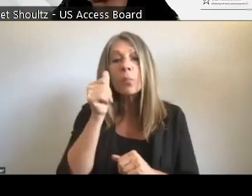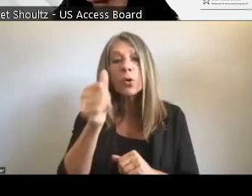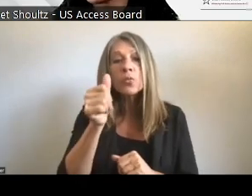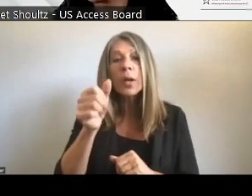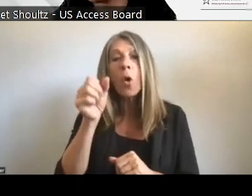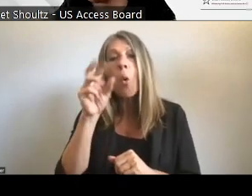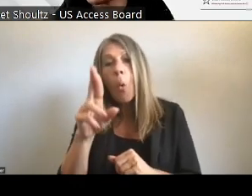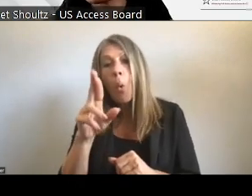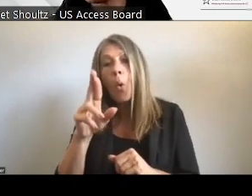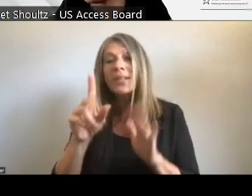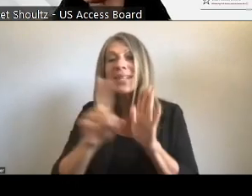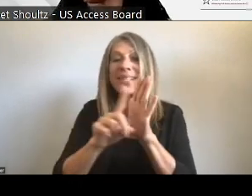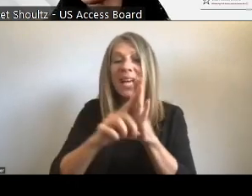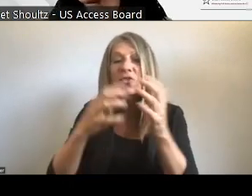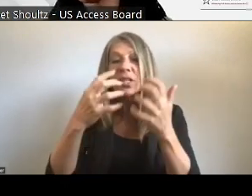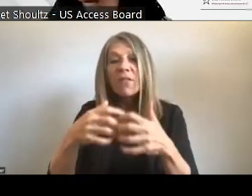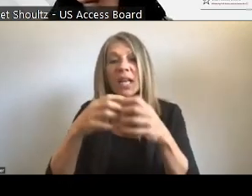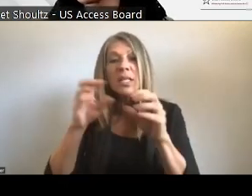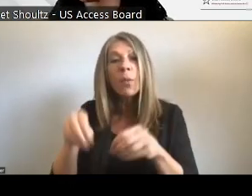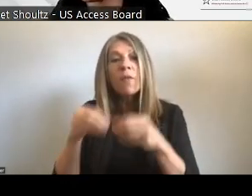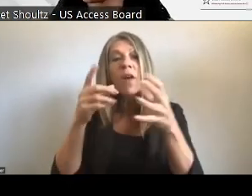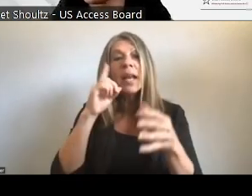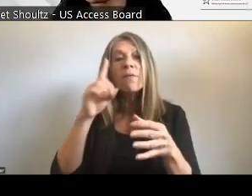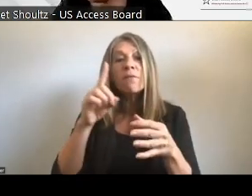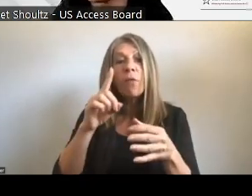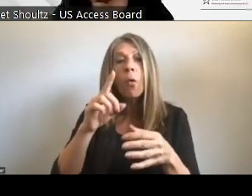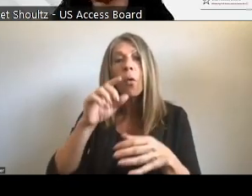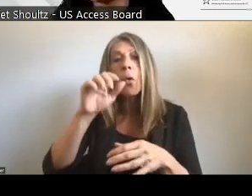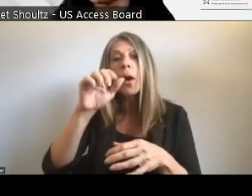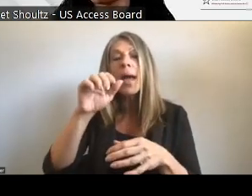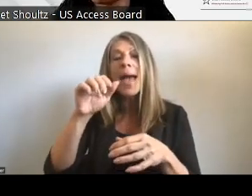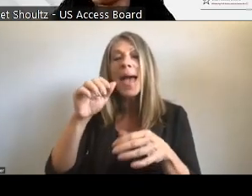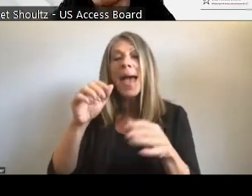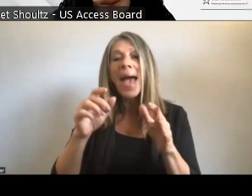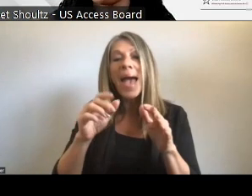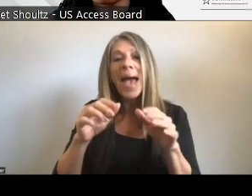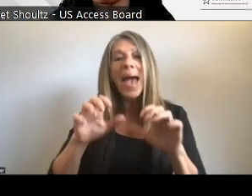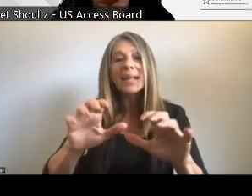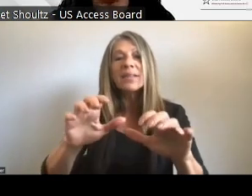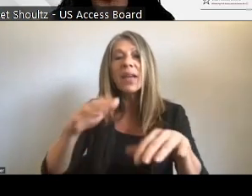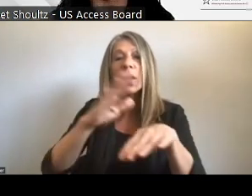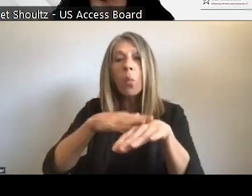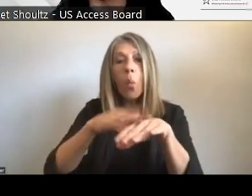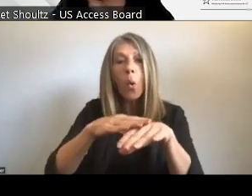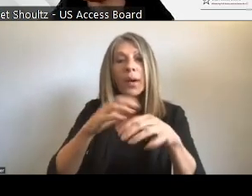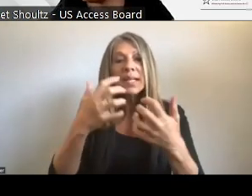or passive detection device is provided for pedestrian activated warning devices, such as